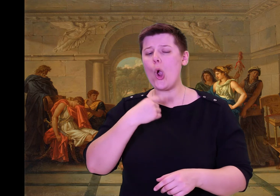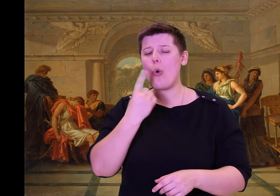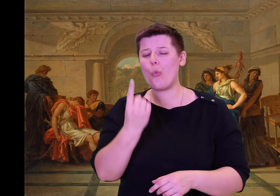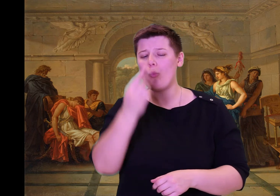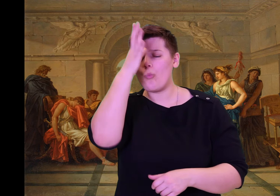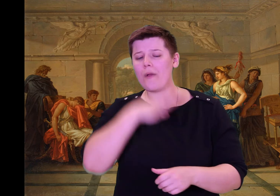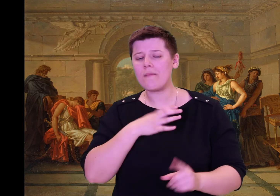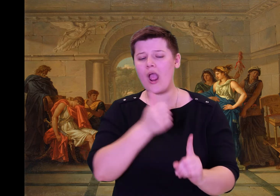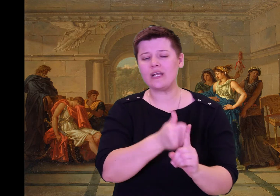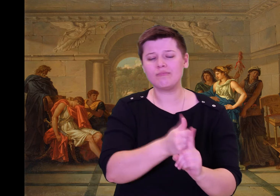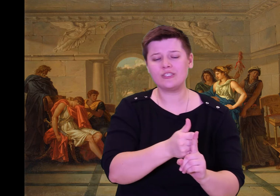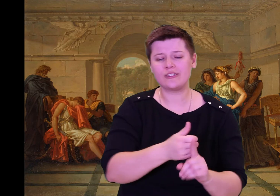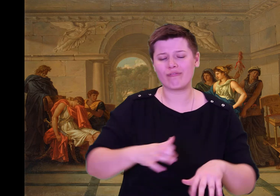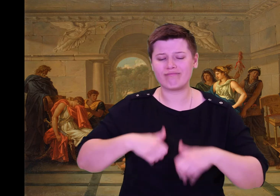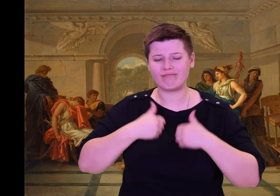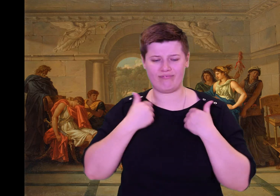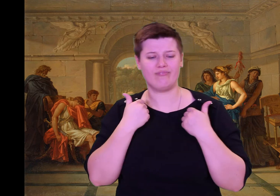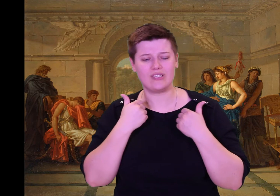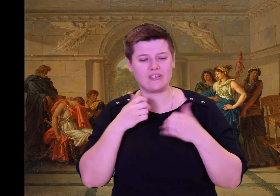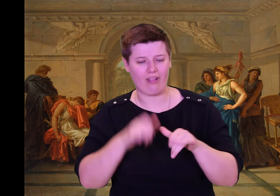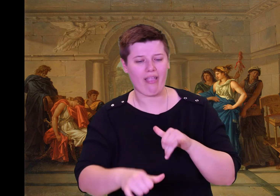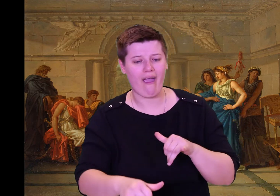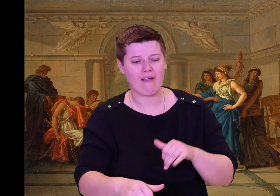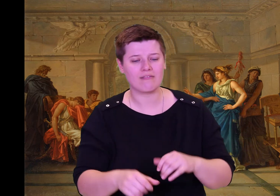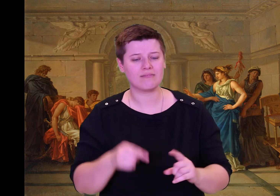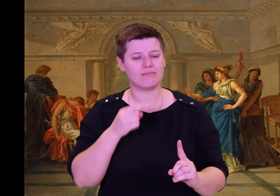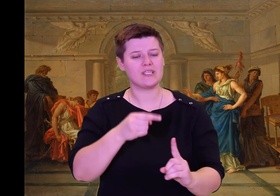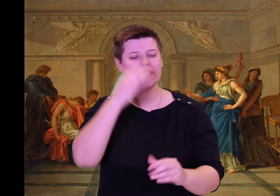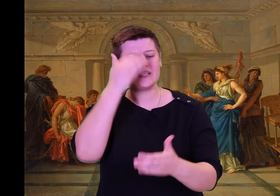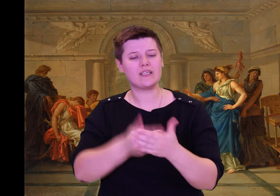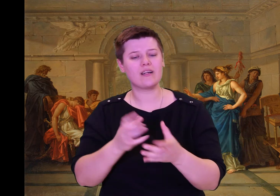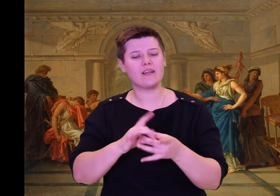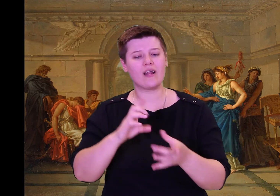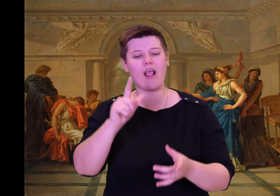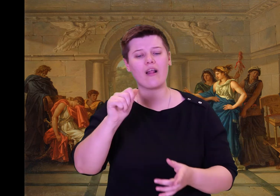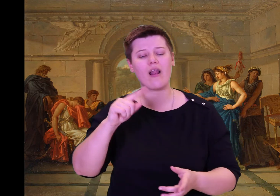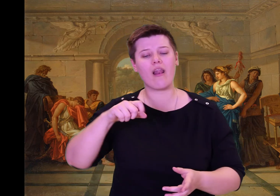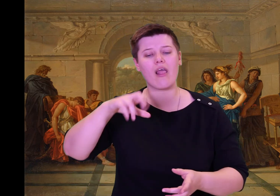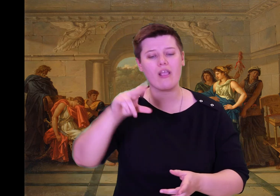crossed the sea to grow an old man in his home!